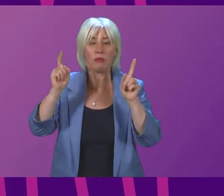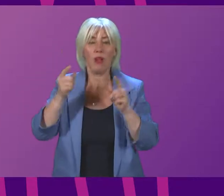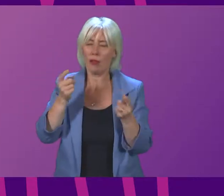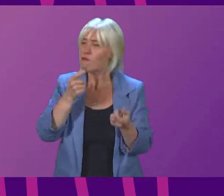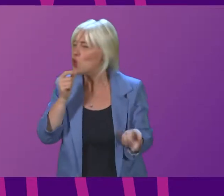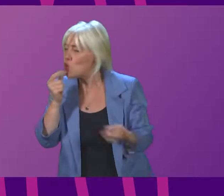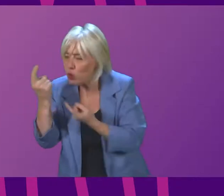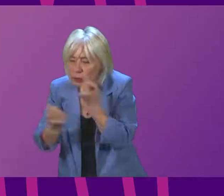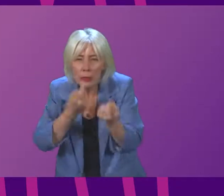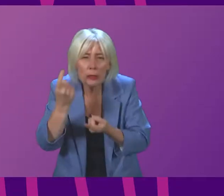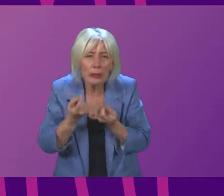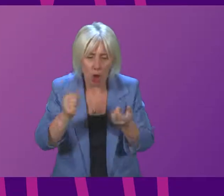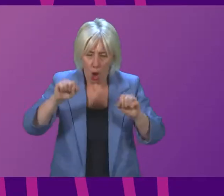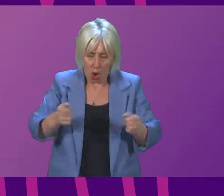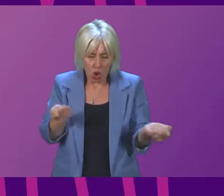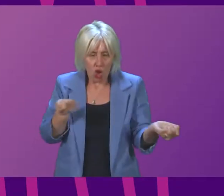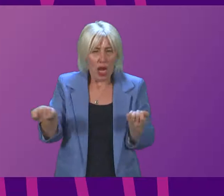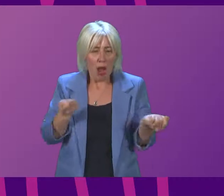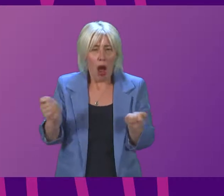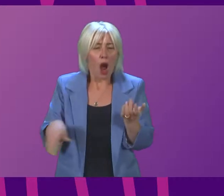in line with our commitment to have the inquiry led by a judge.